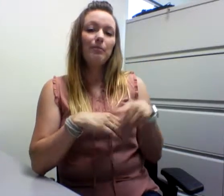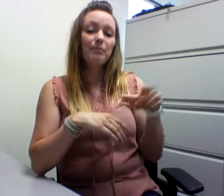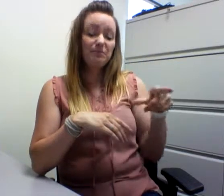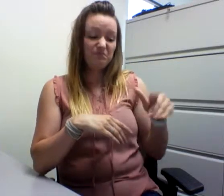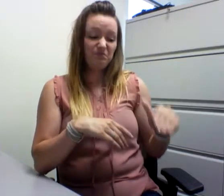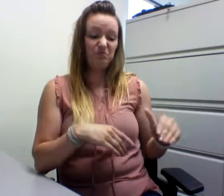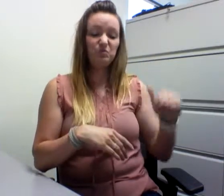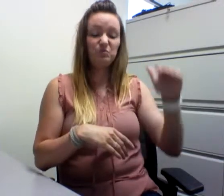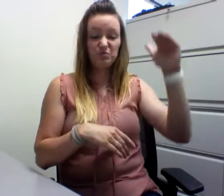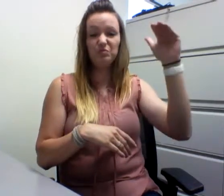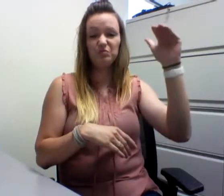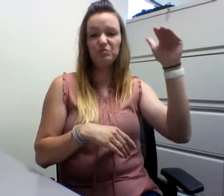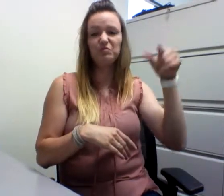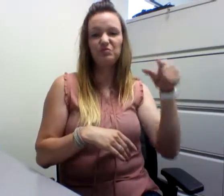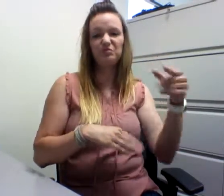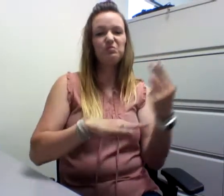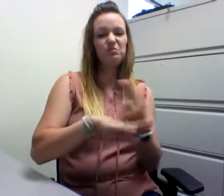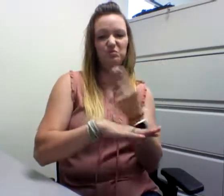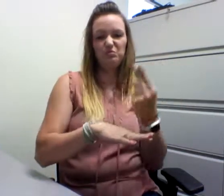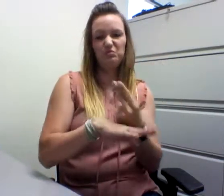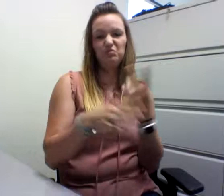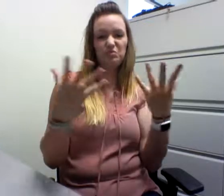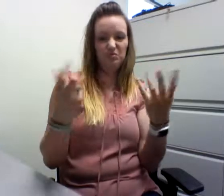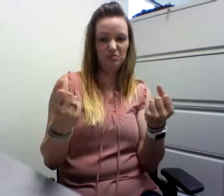when they grow up 90 percent of them will use sign